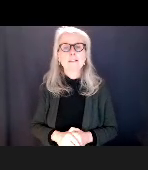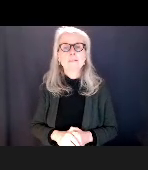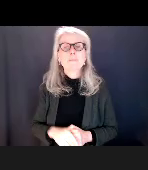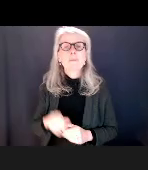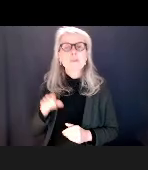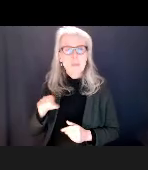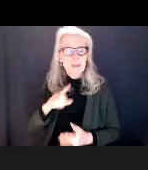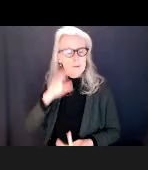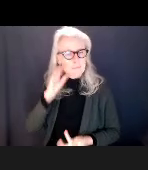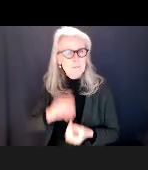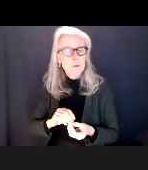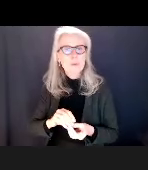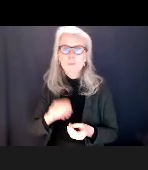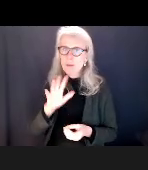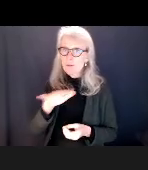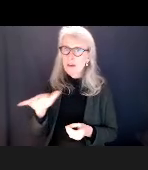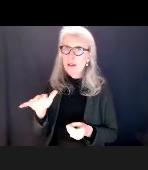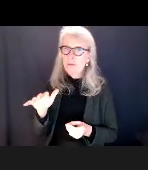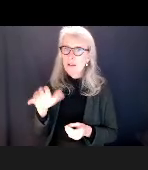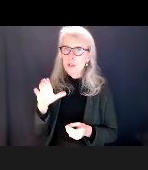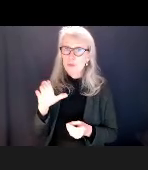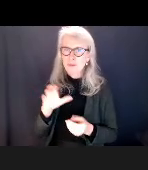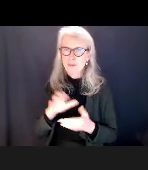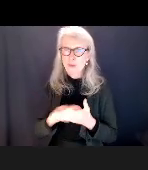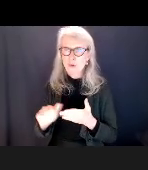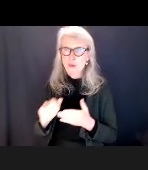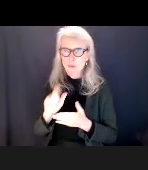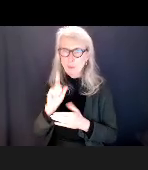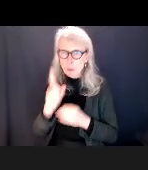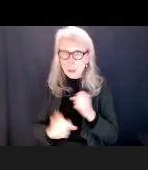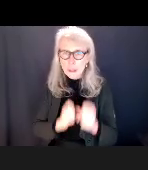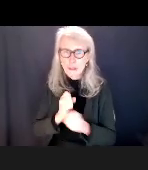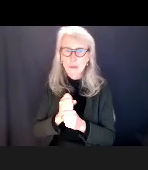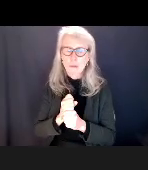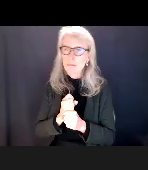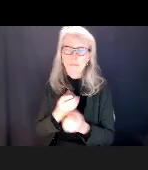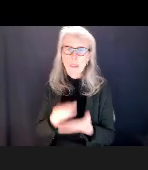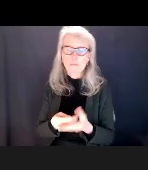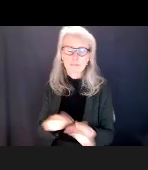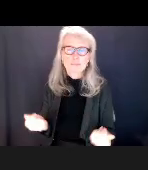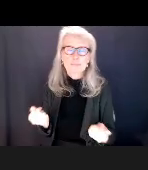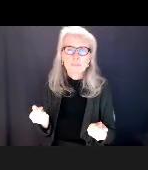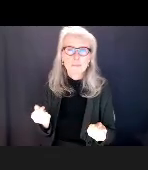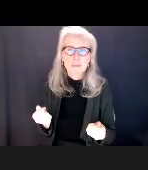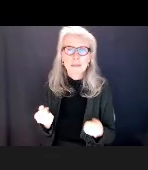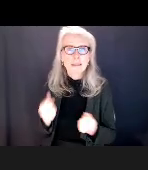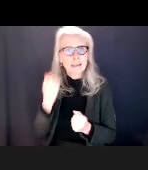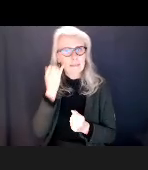amounting to $5,500 per year, would bleed away when supporting social activities.